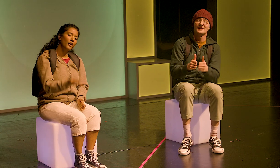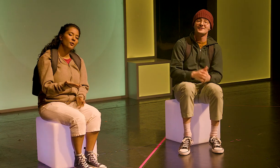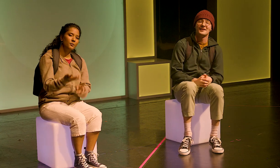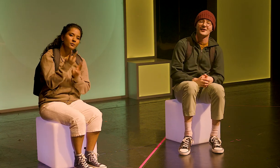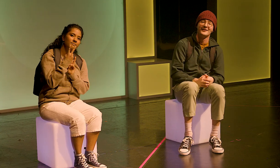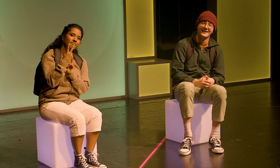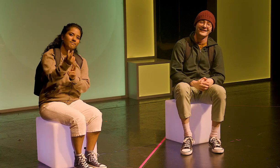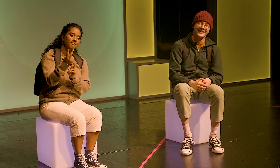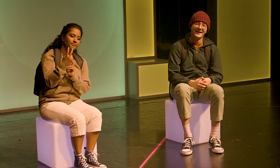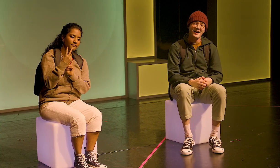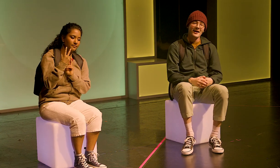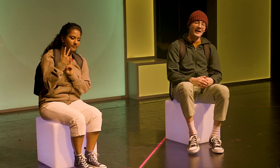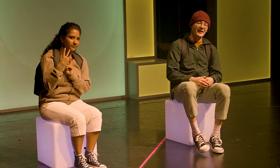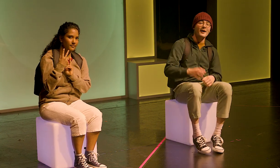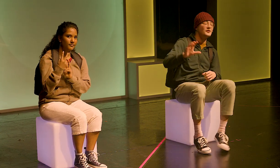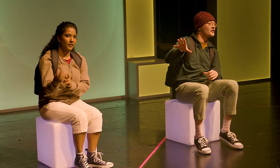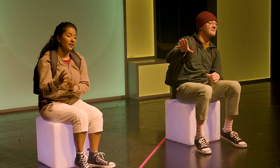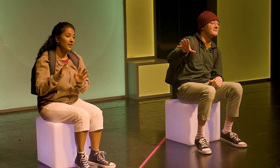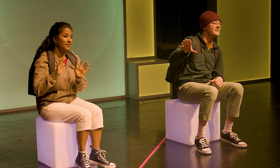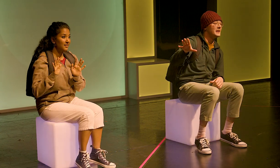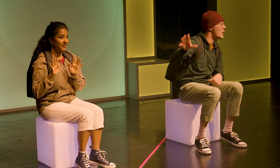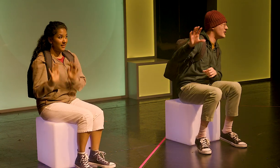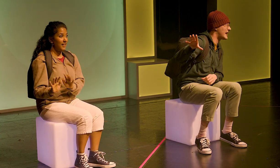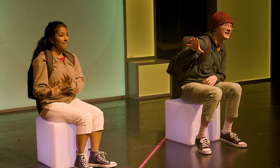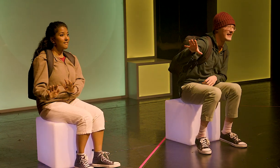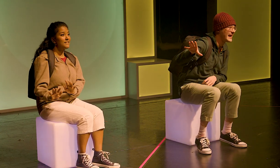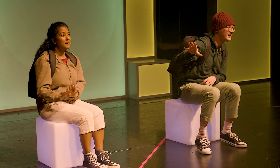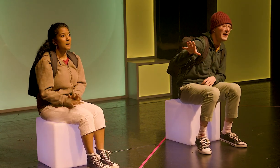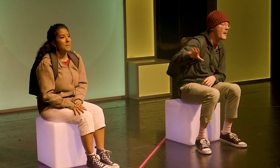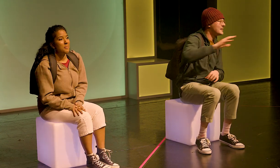listening though. And we just - we just left it at that.